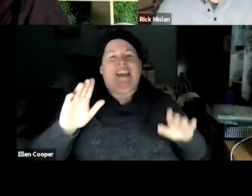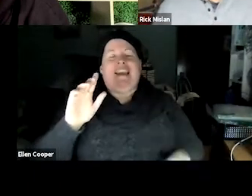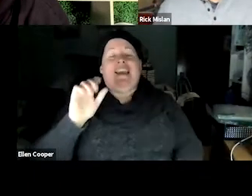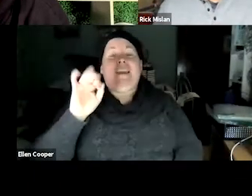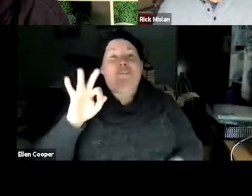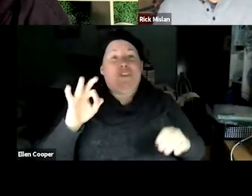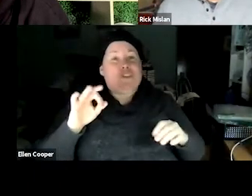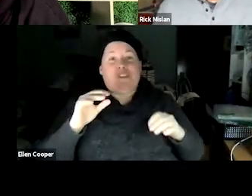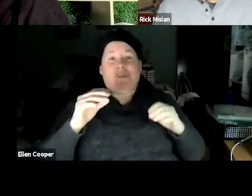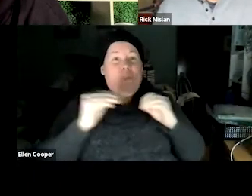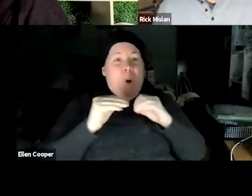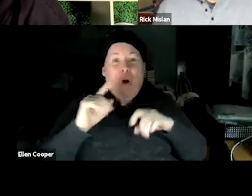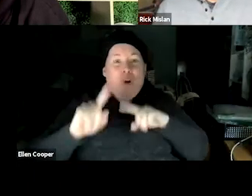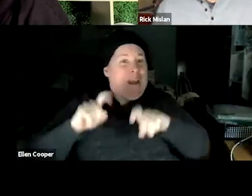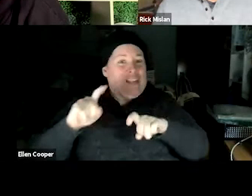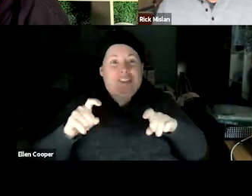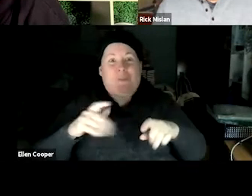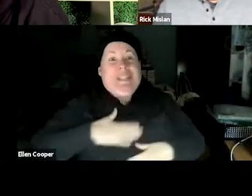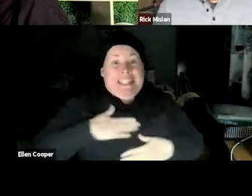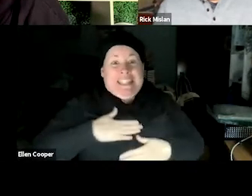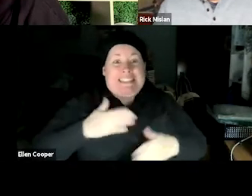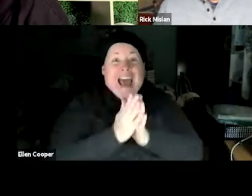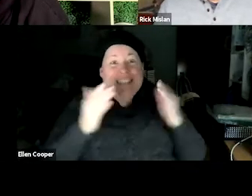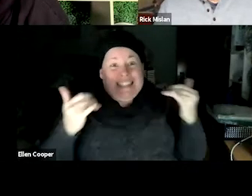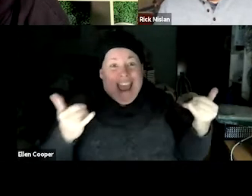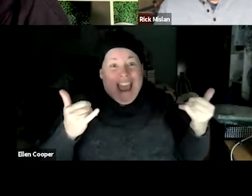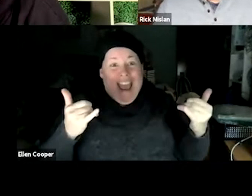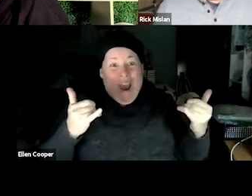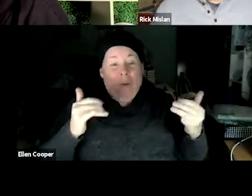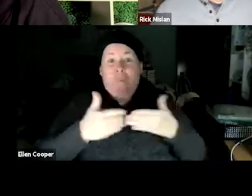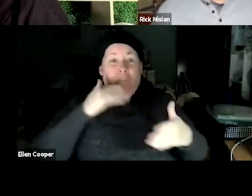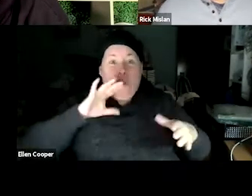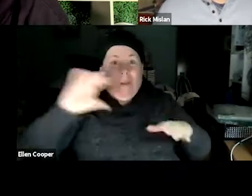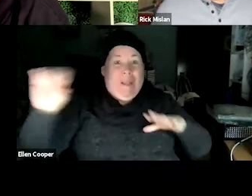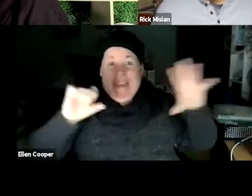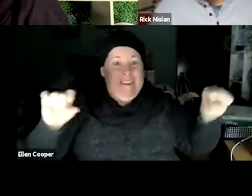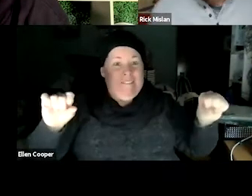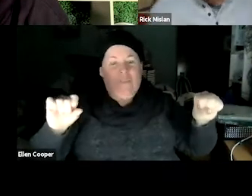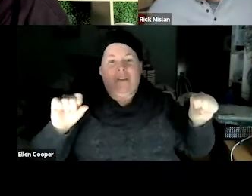please get them in before we head out. We've got quite a cast of participants here tonight.